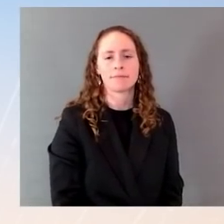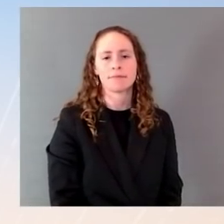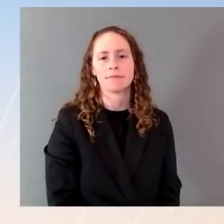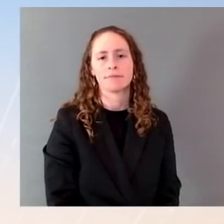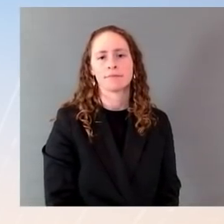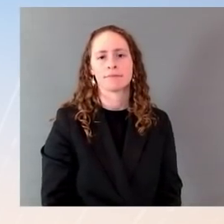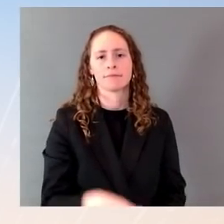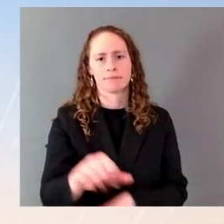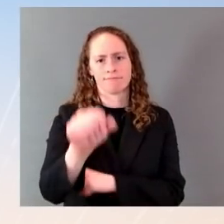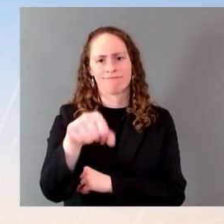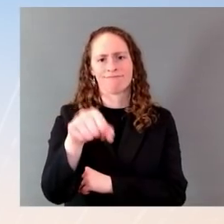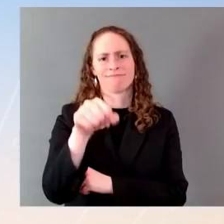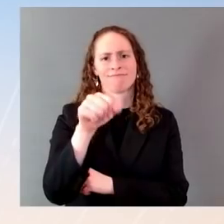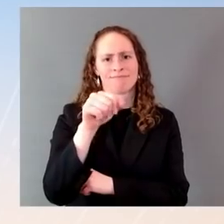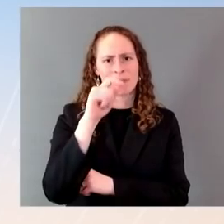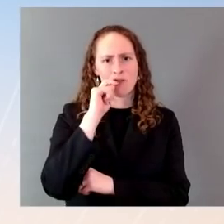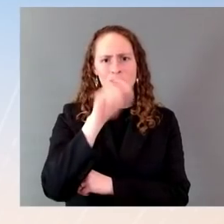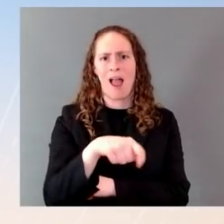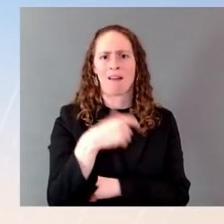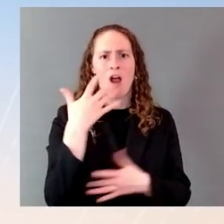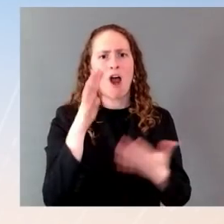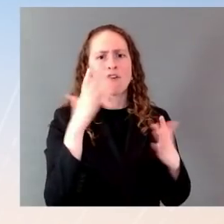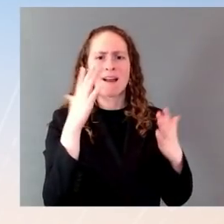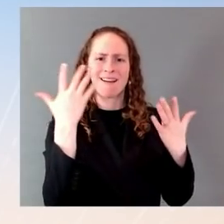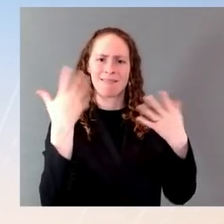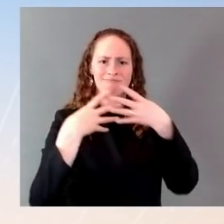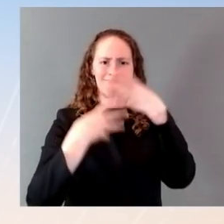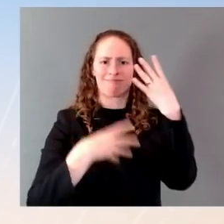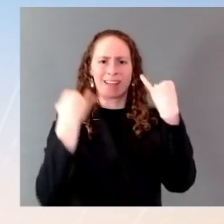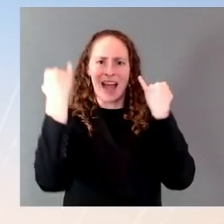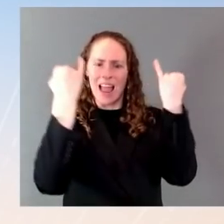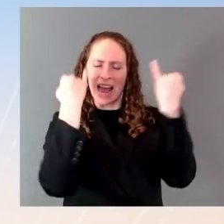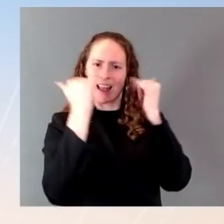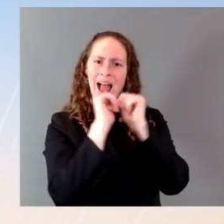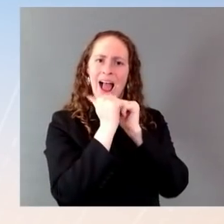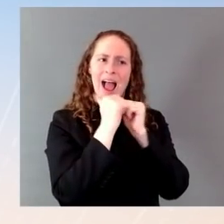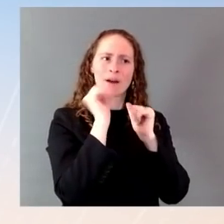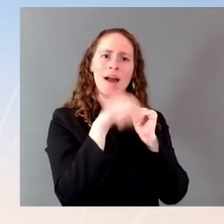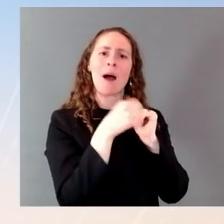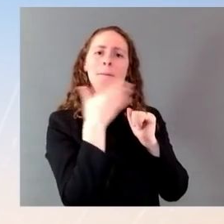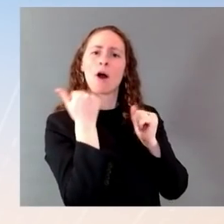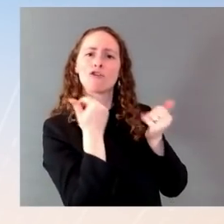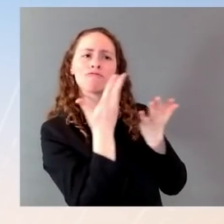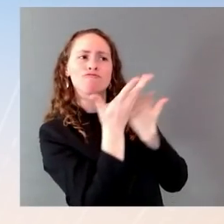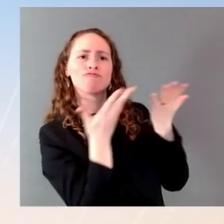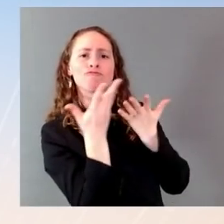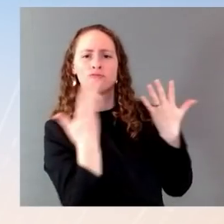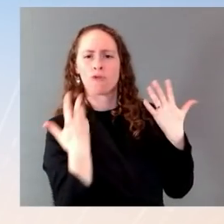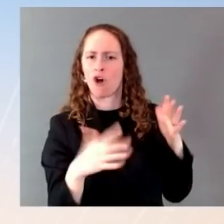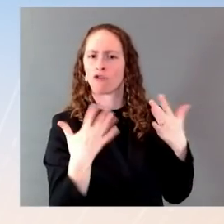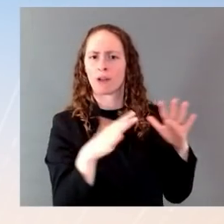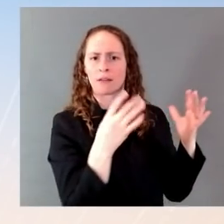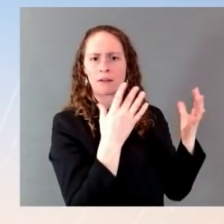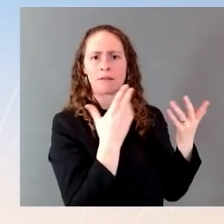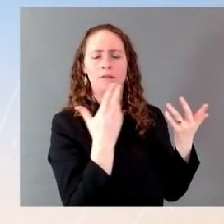in trying to get towards a ceasefire and then, ultimately, get down the track of diplomatic resolution.